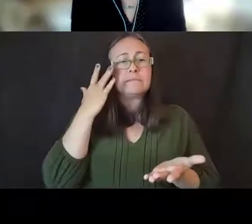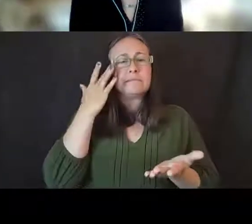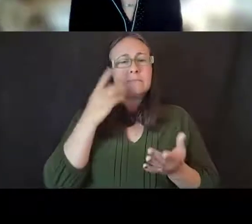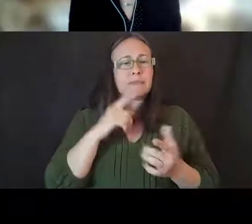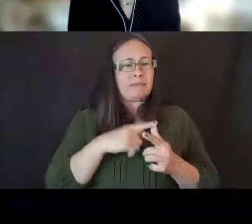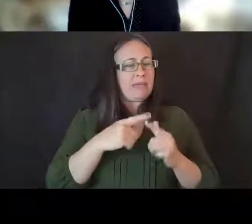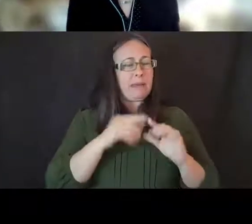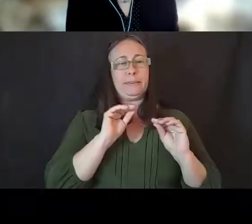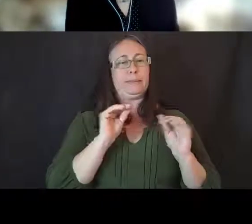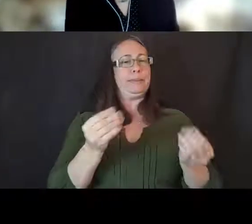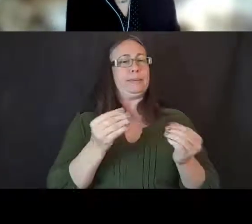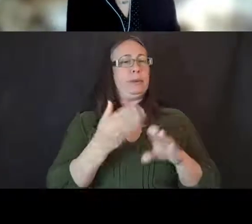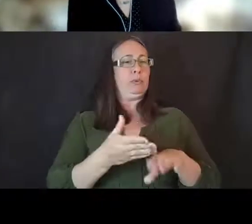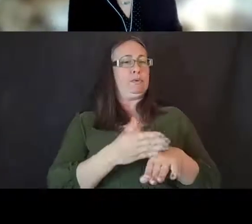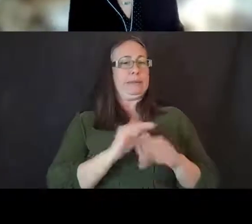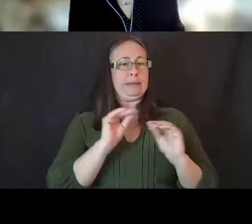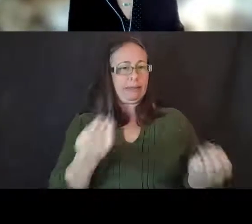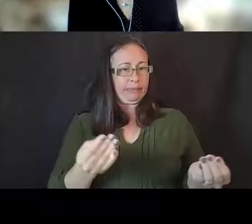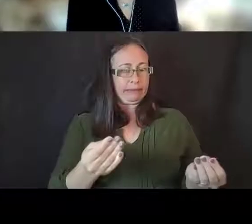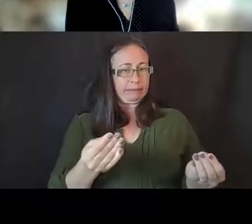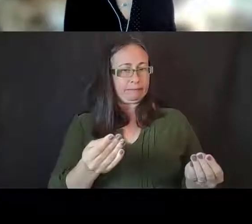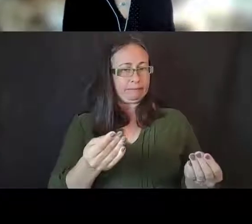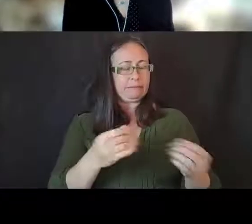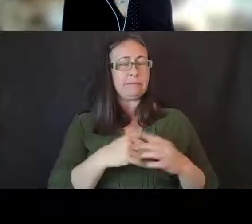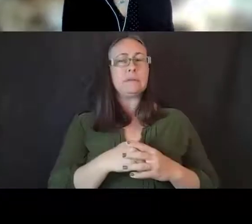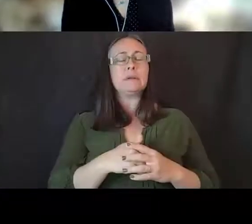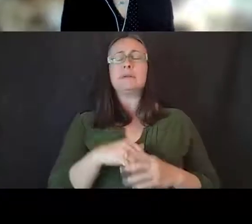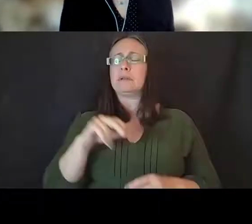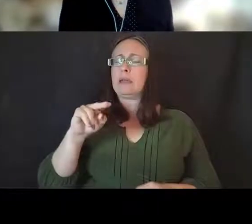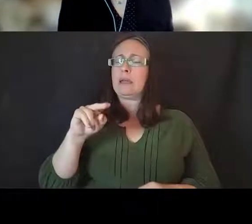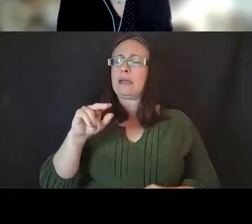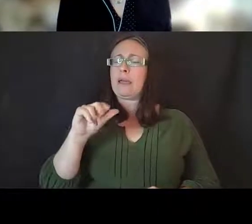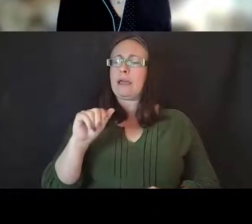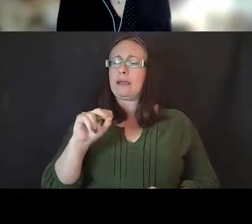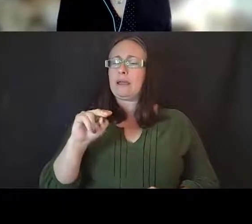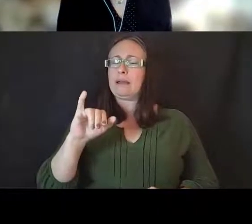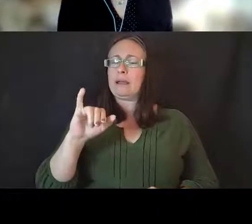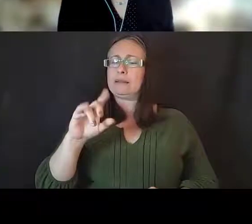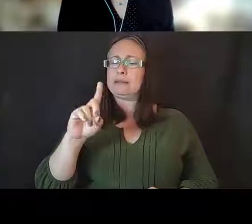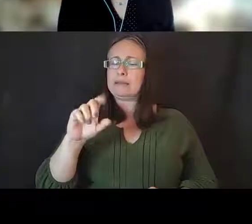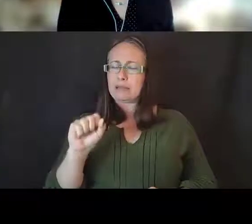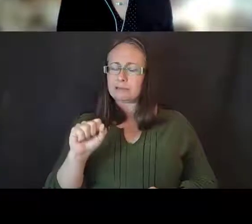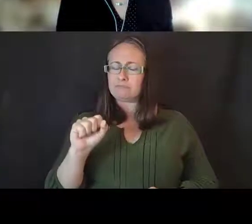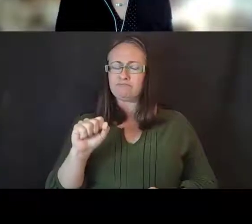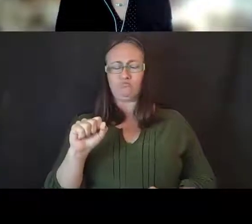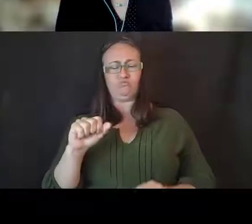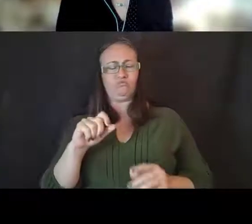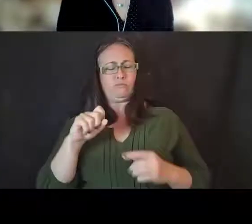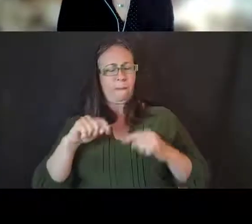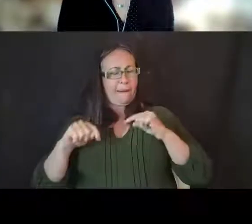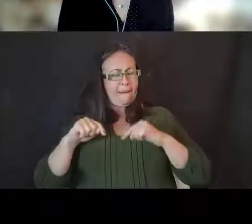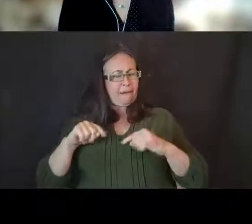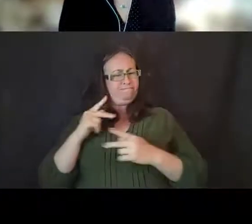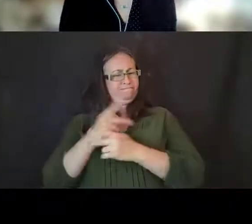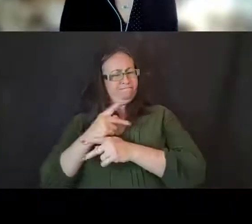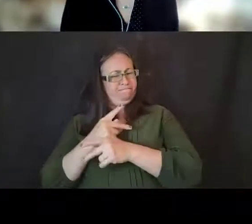Nothing happened. And so at that point, NINDS decided to go back and try and figure out what happened.